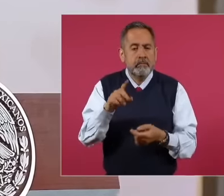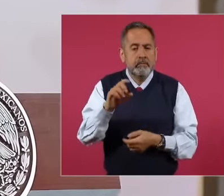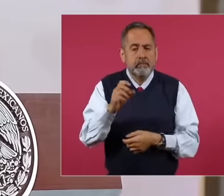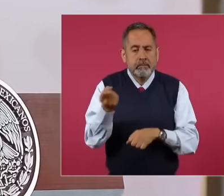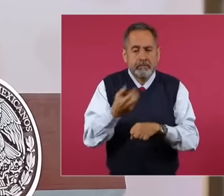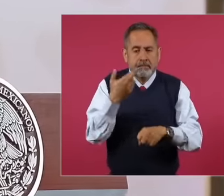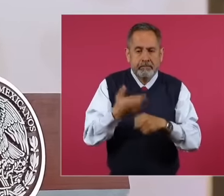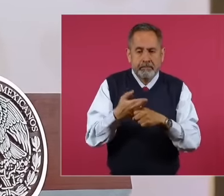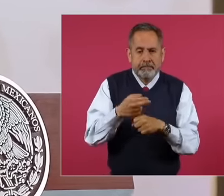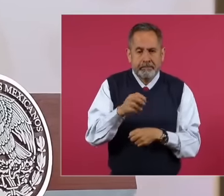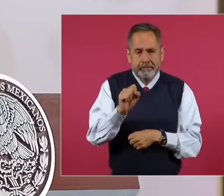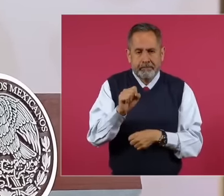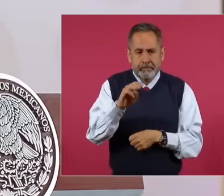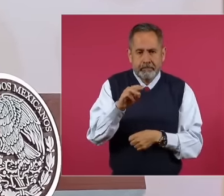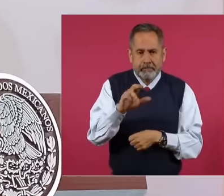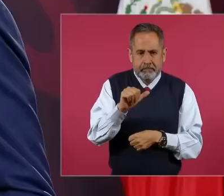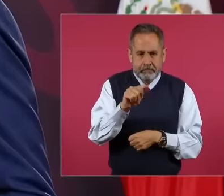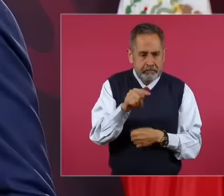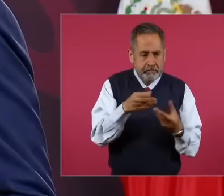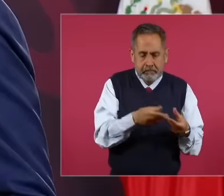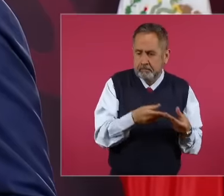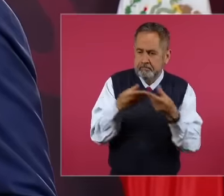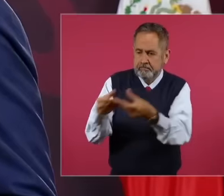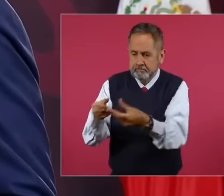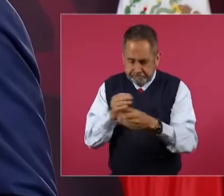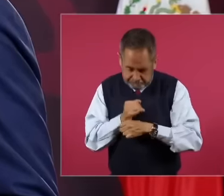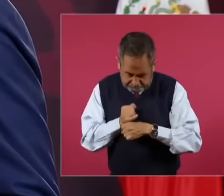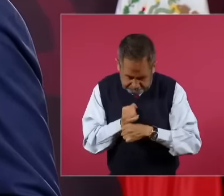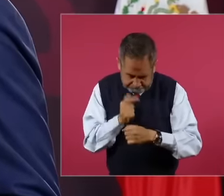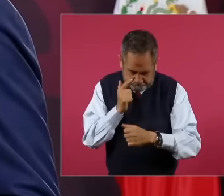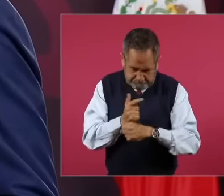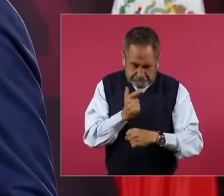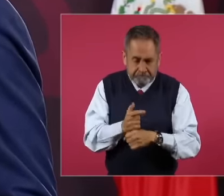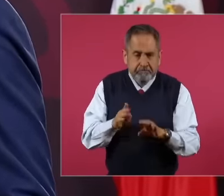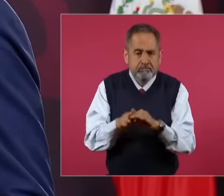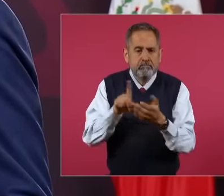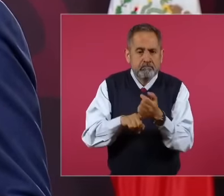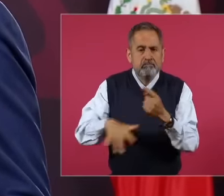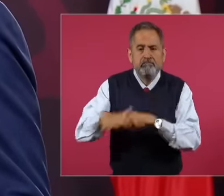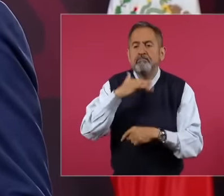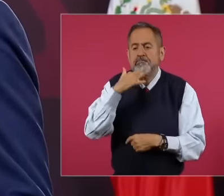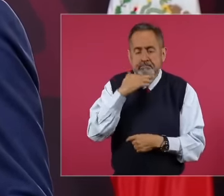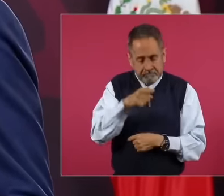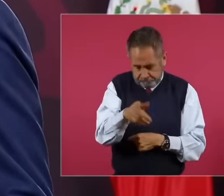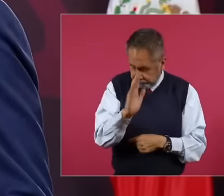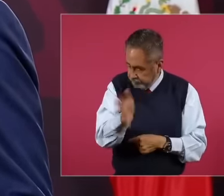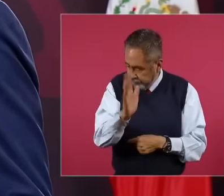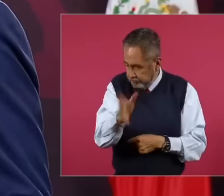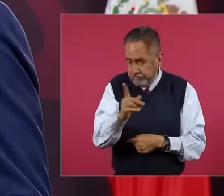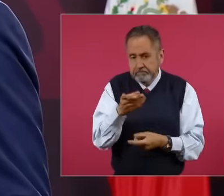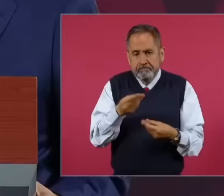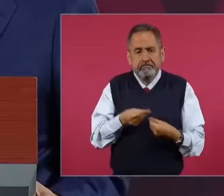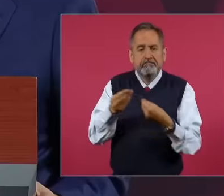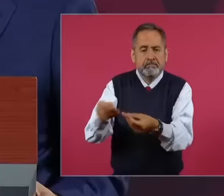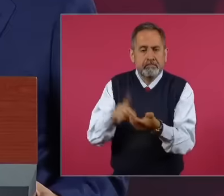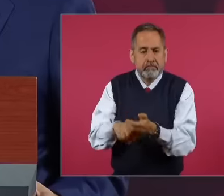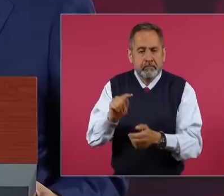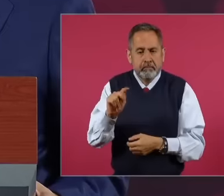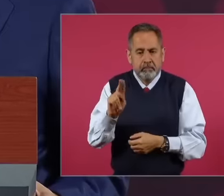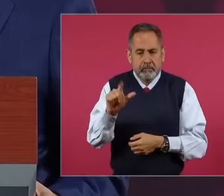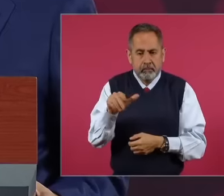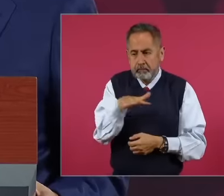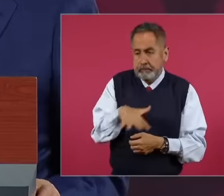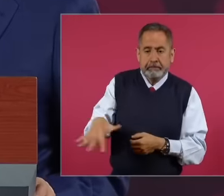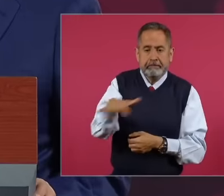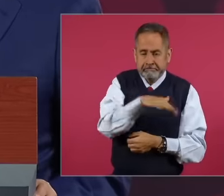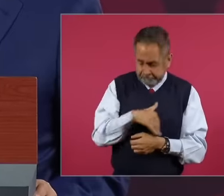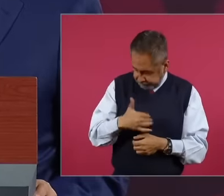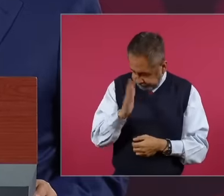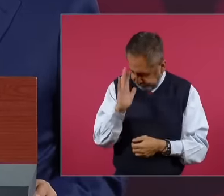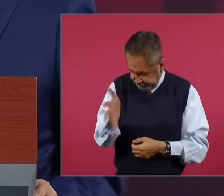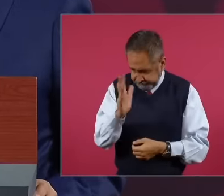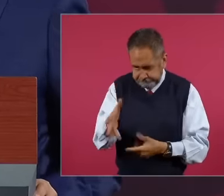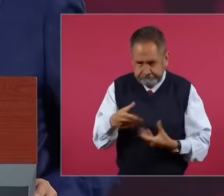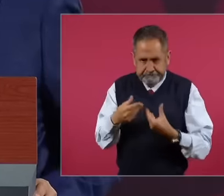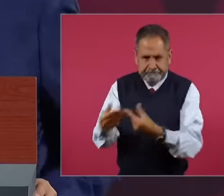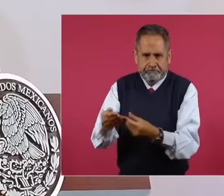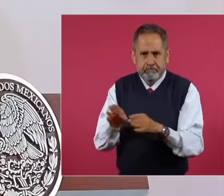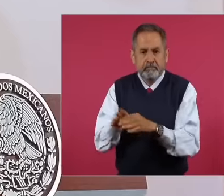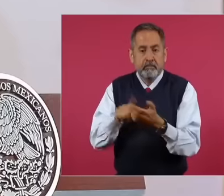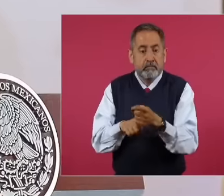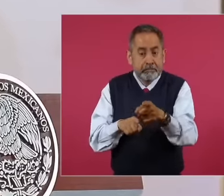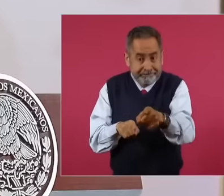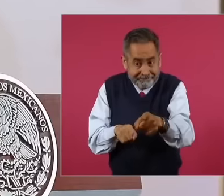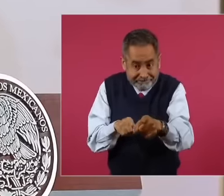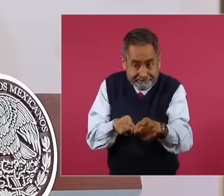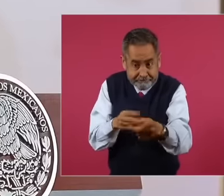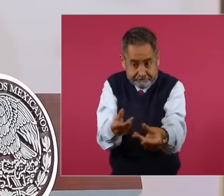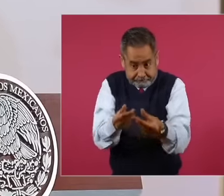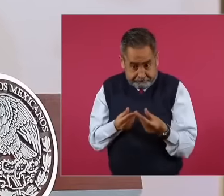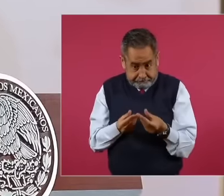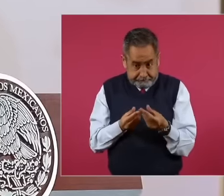about pollution in Tula, the entire region and with what you are delivering it will help